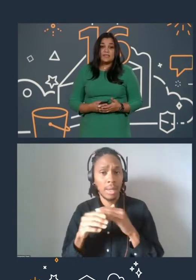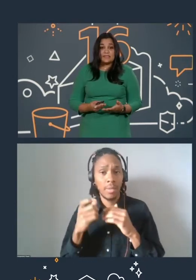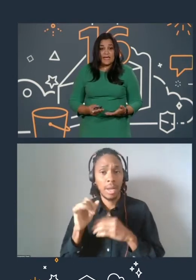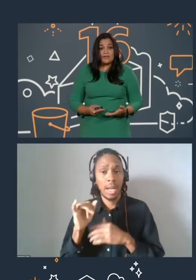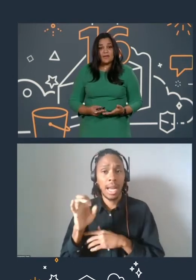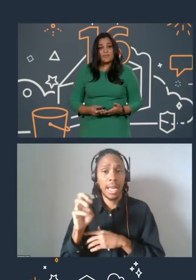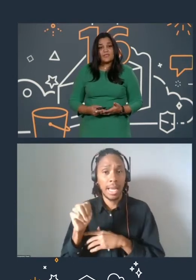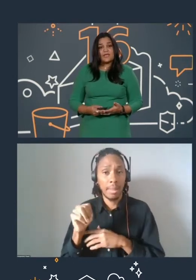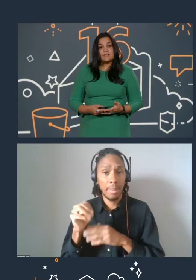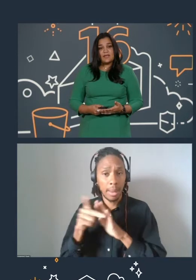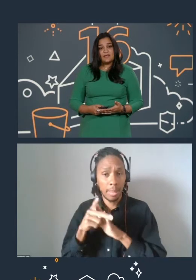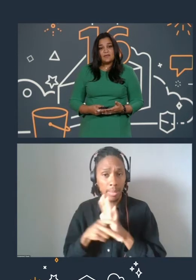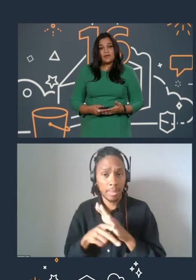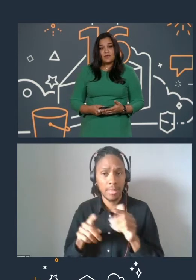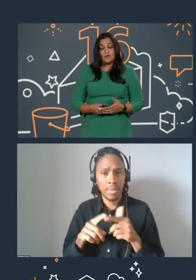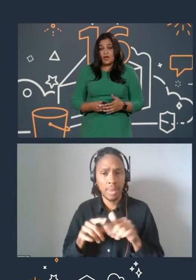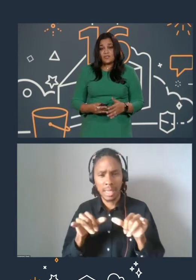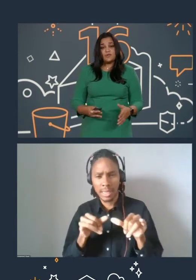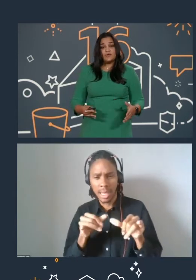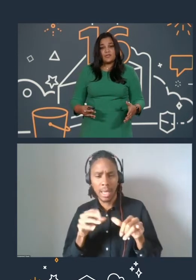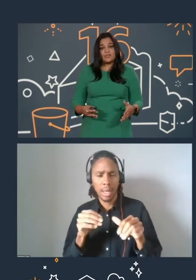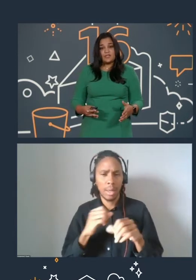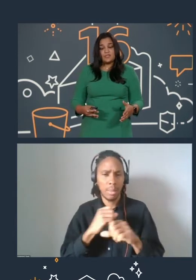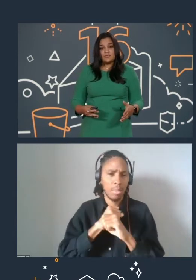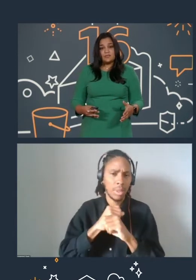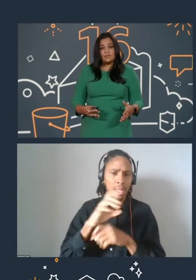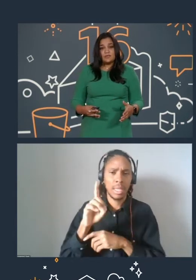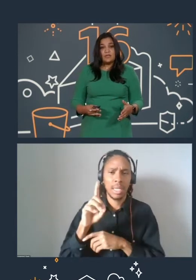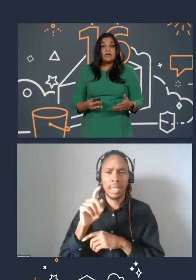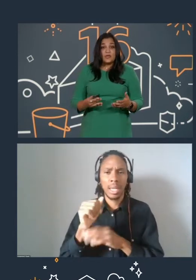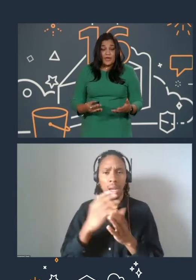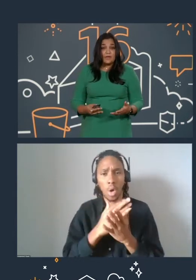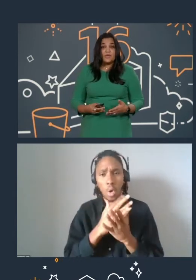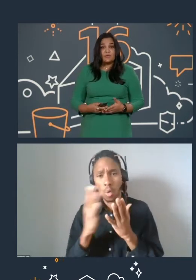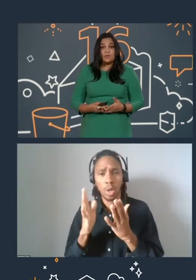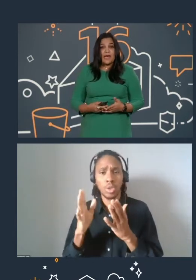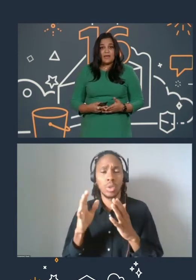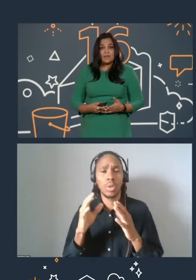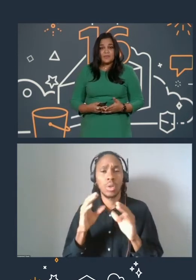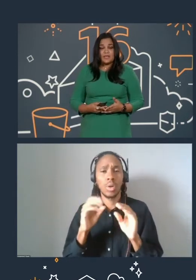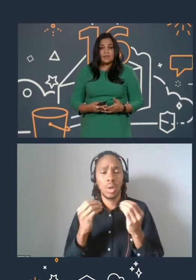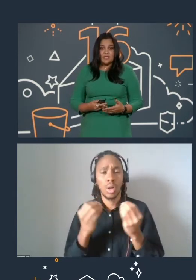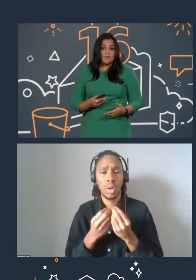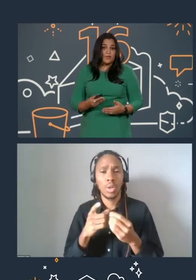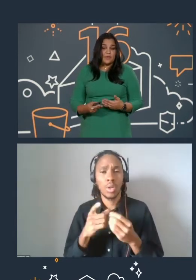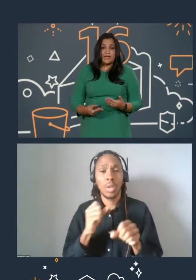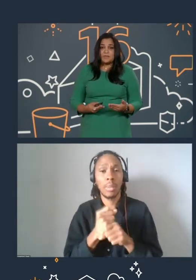scale and protect data across your organization, create immutable backups and give your backups